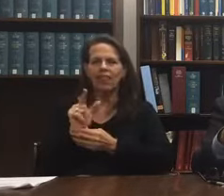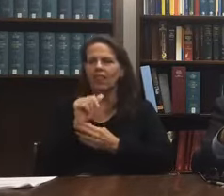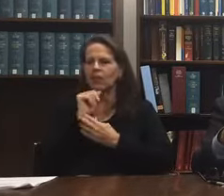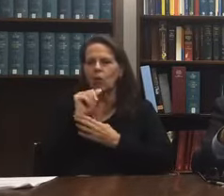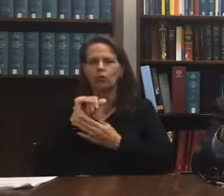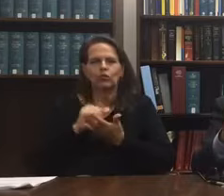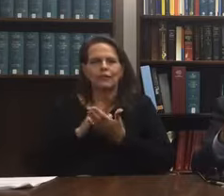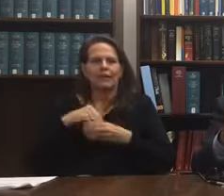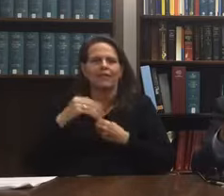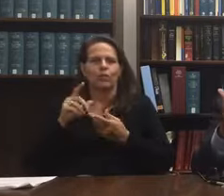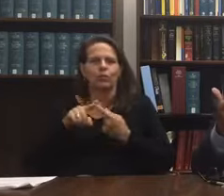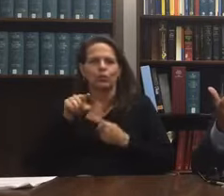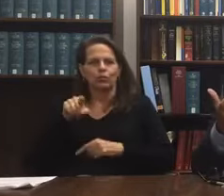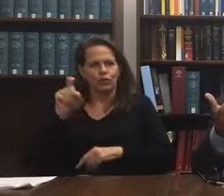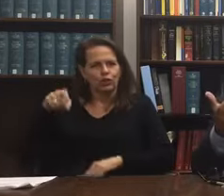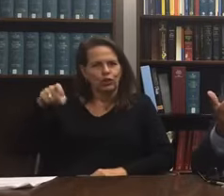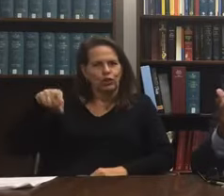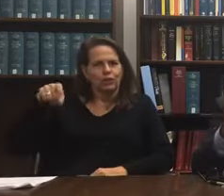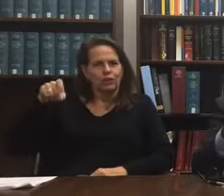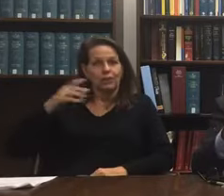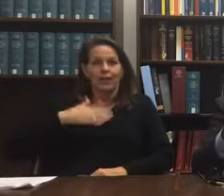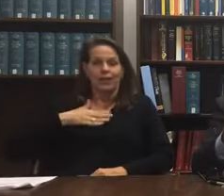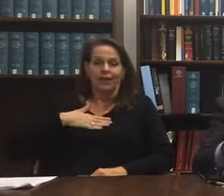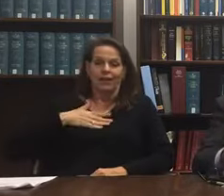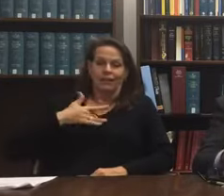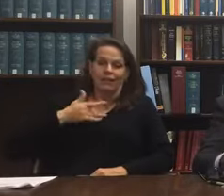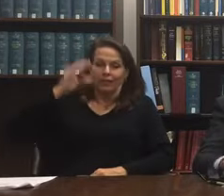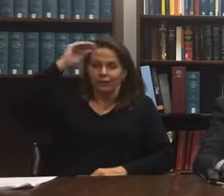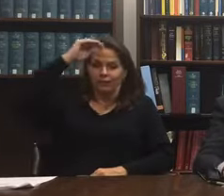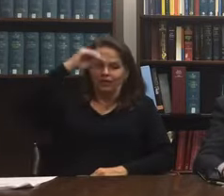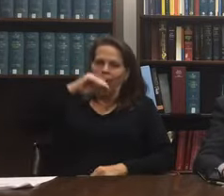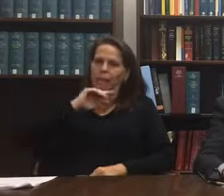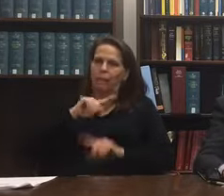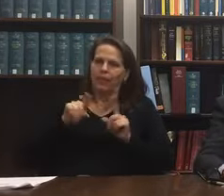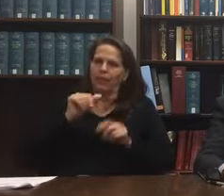you they should in my opinion but they don't so one way to get a continuance